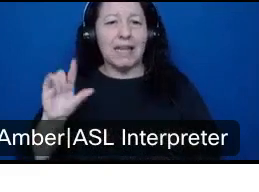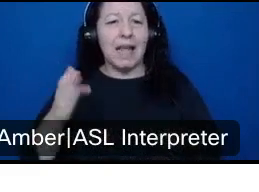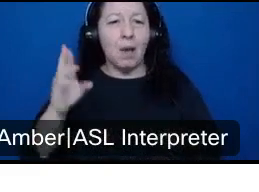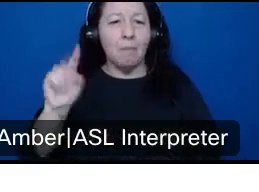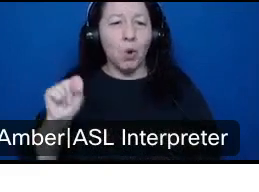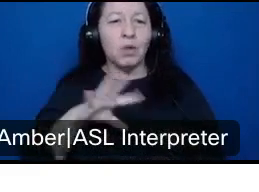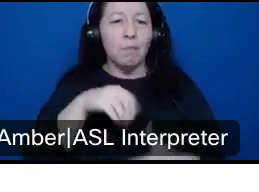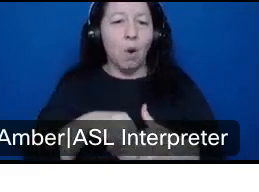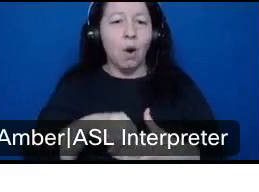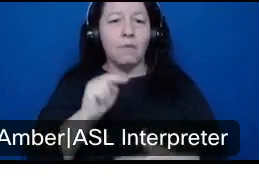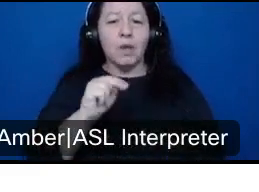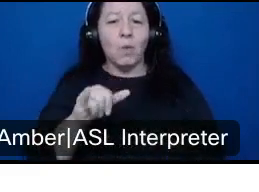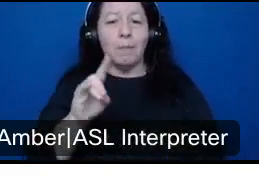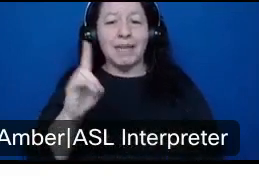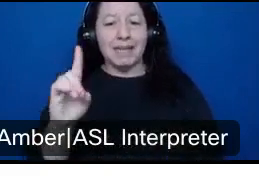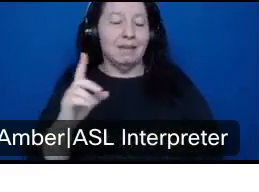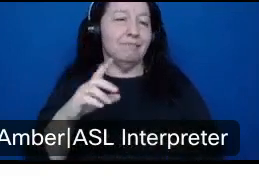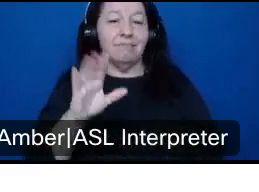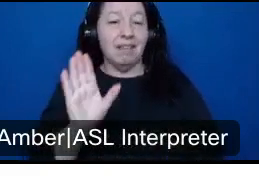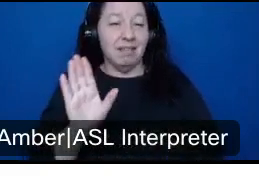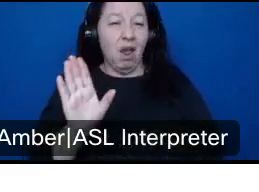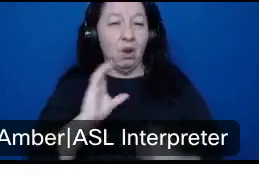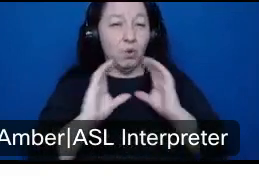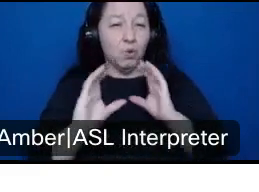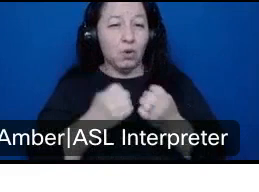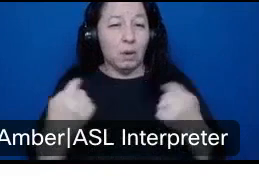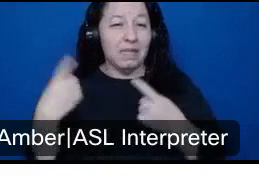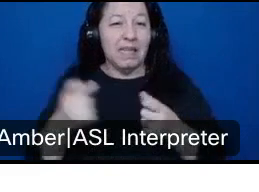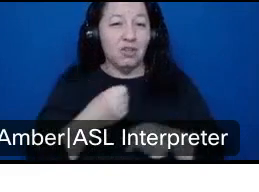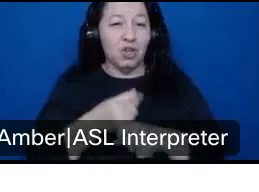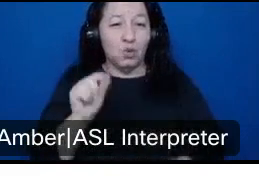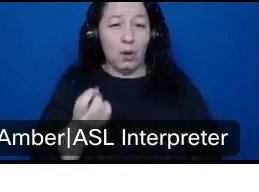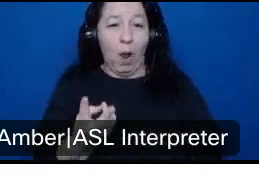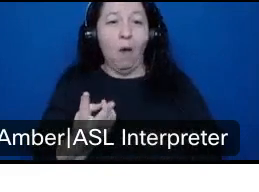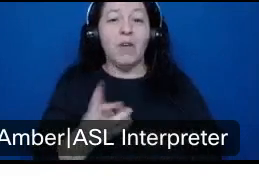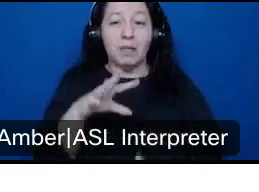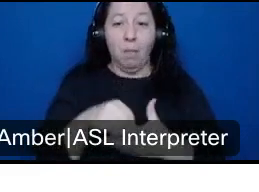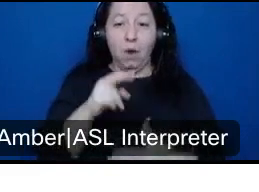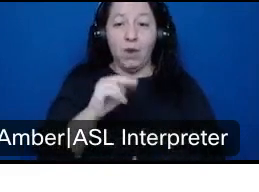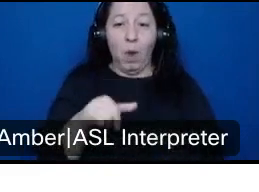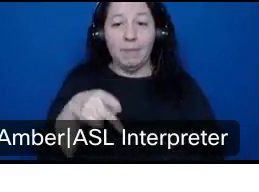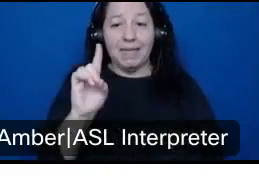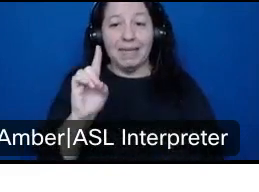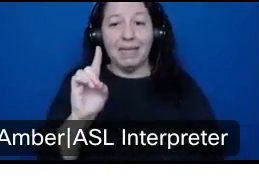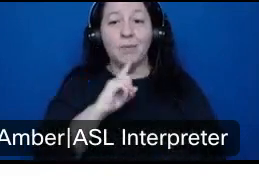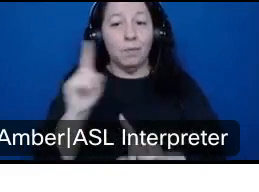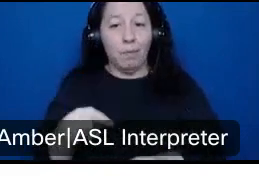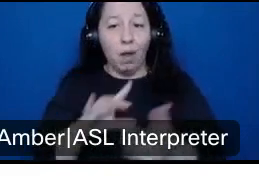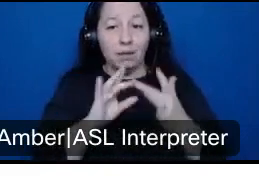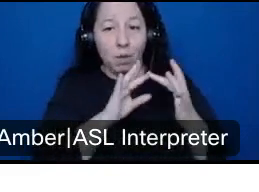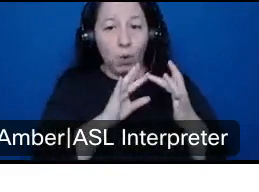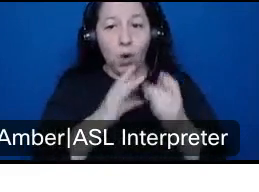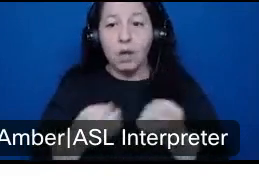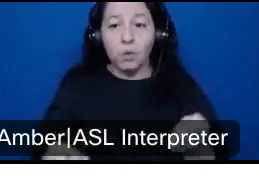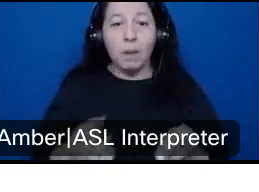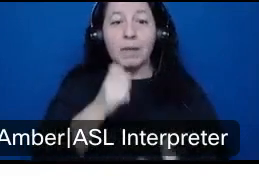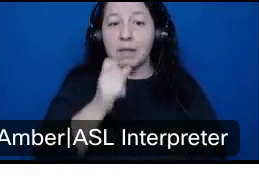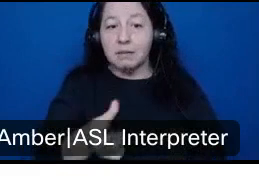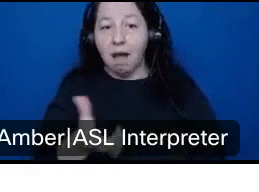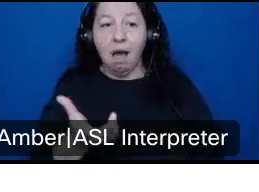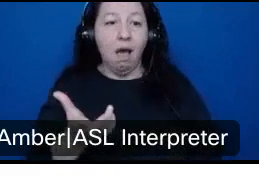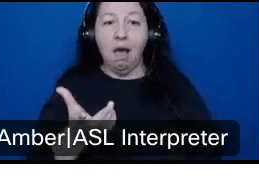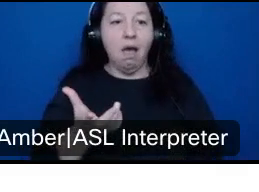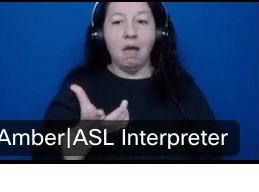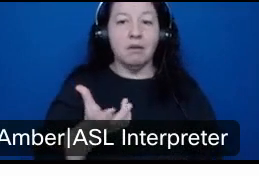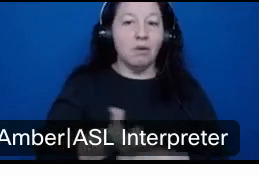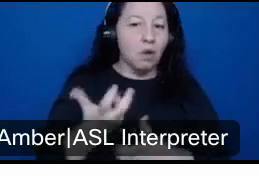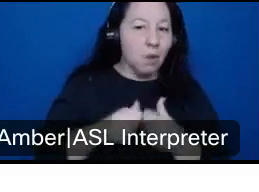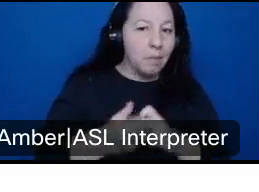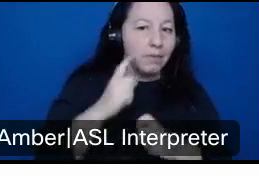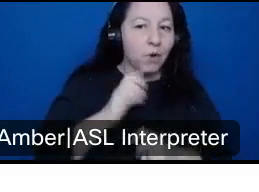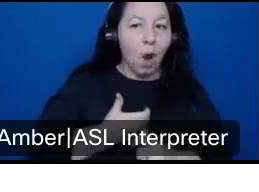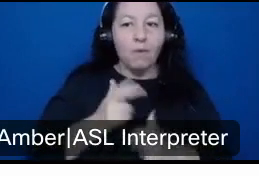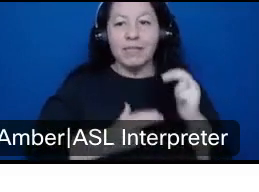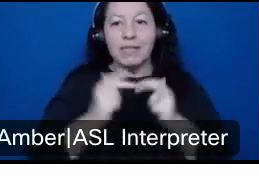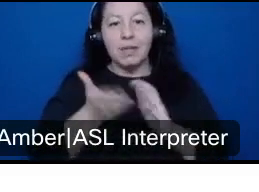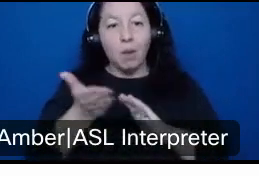this is part of 901, uh, response network. Um, the equipment is not compromised facility operations, nor does it pose any health risks to our staff, or patients. risks to our staff or patients